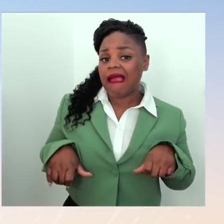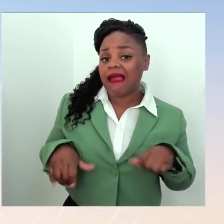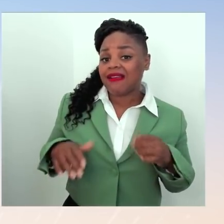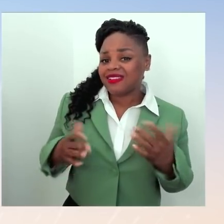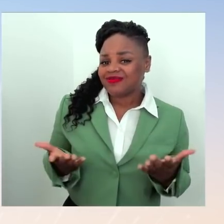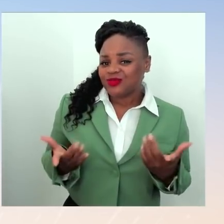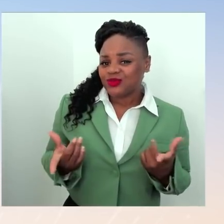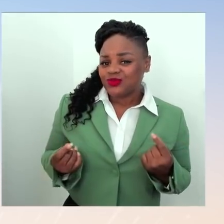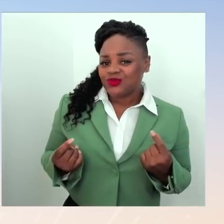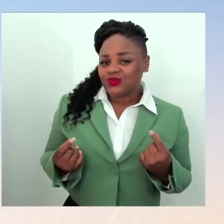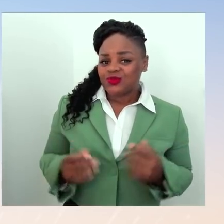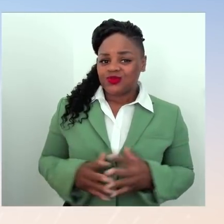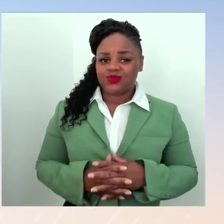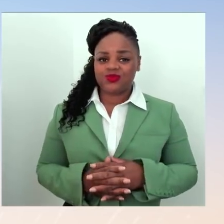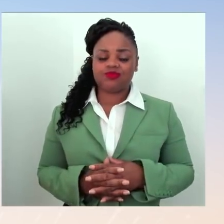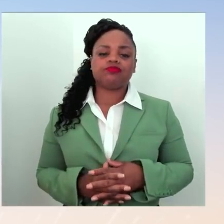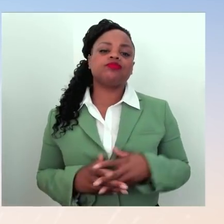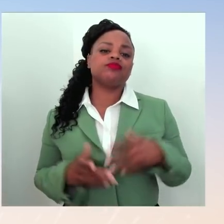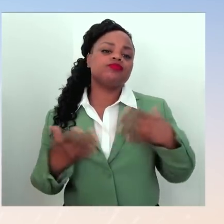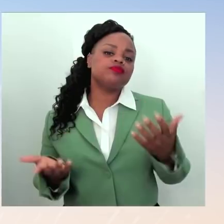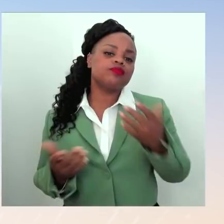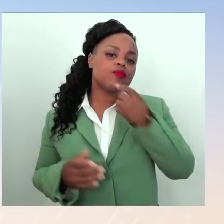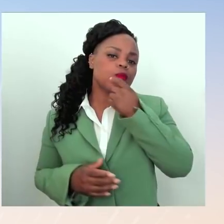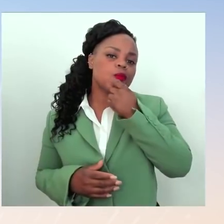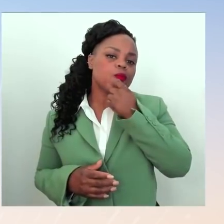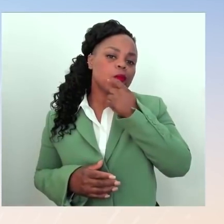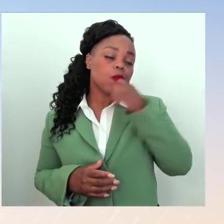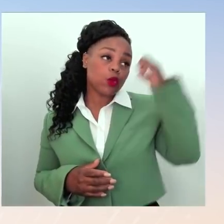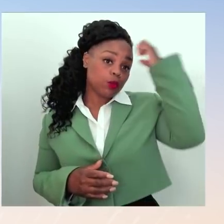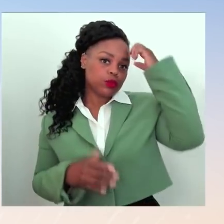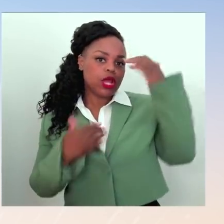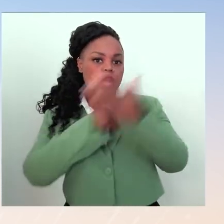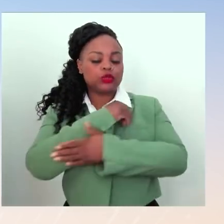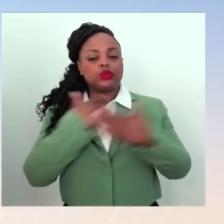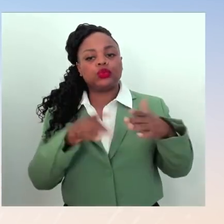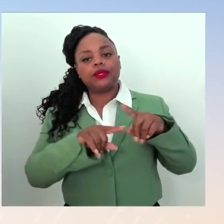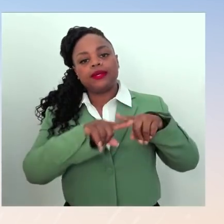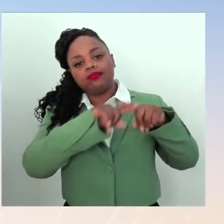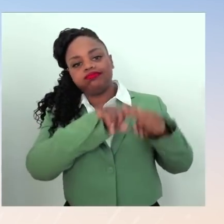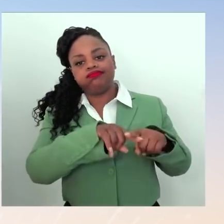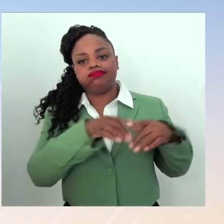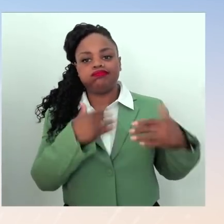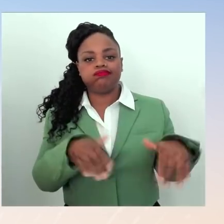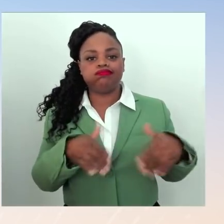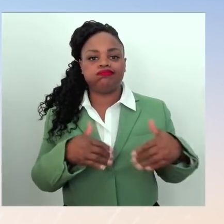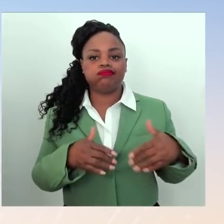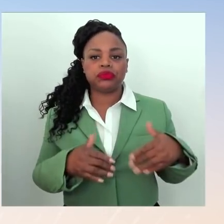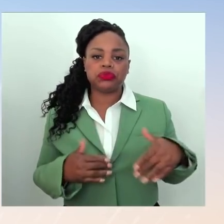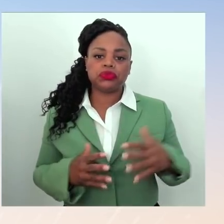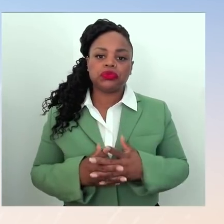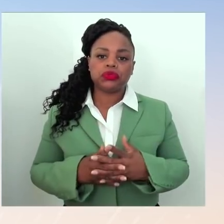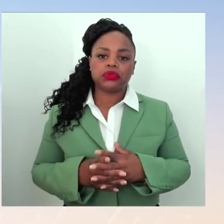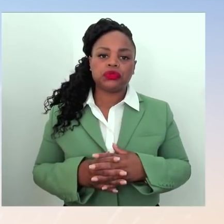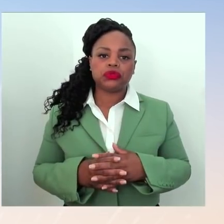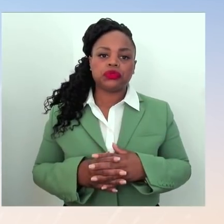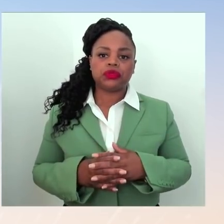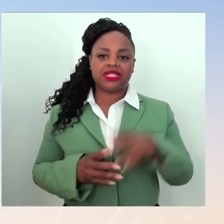and gas imports from Russia, could really be stuck? I mean, like, what -- I realize you're making efforts,